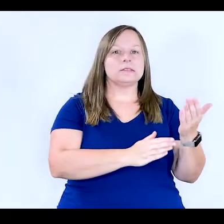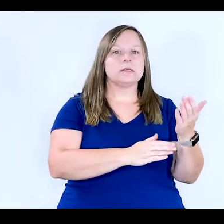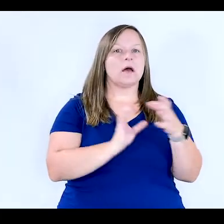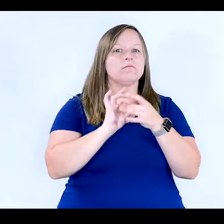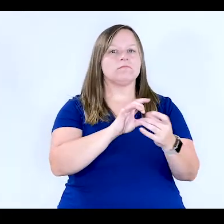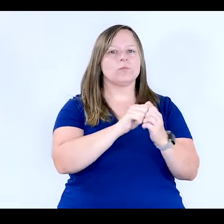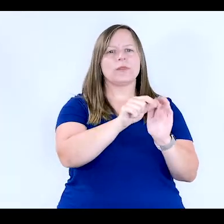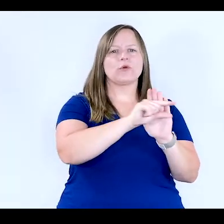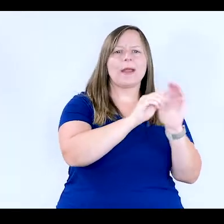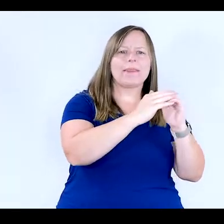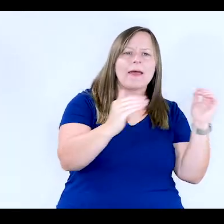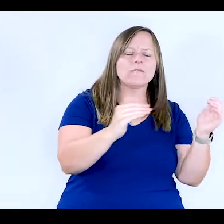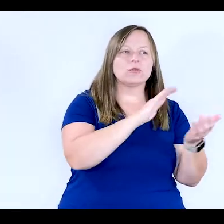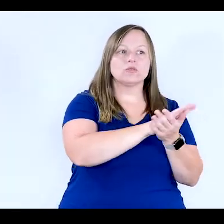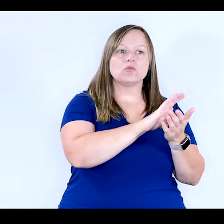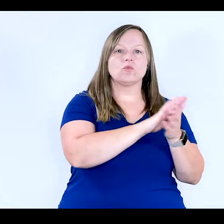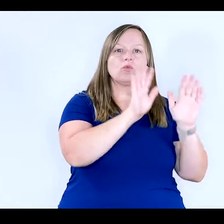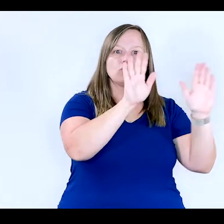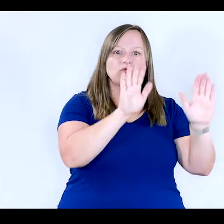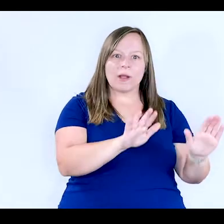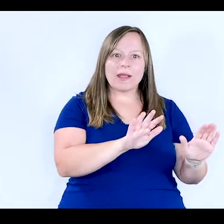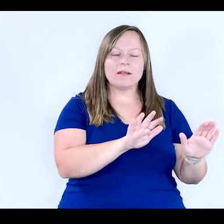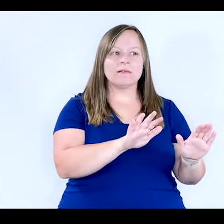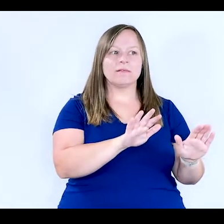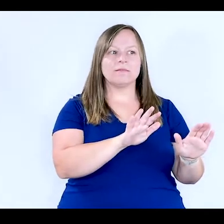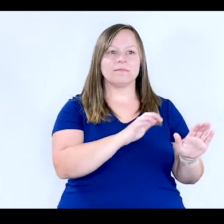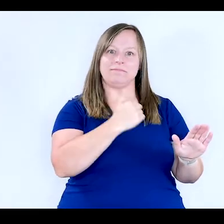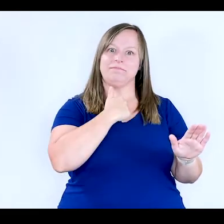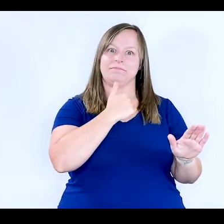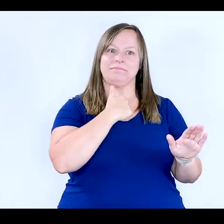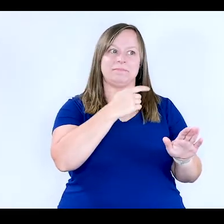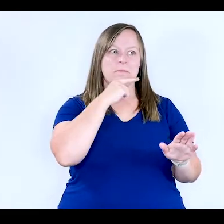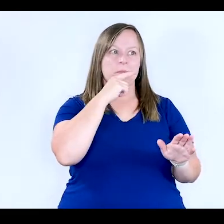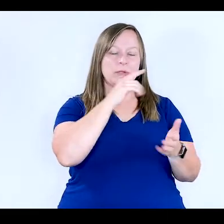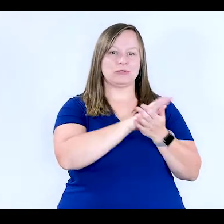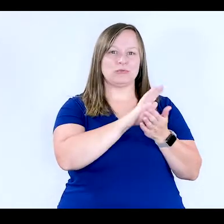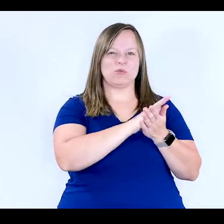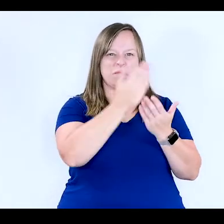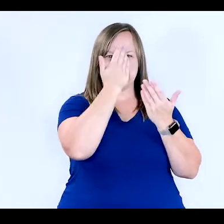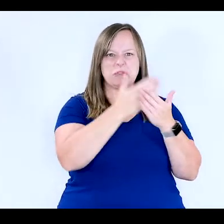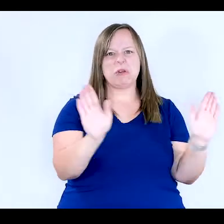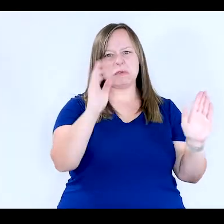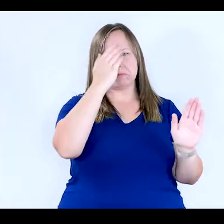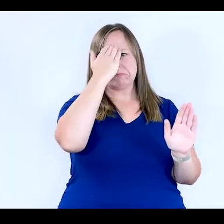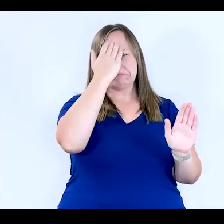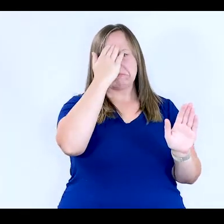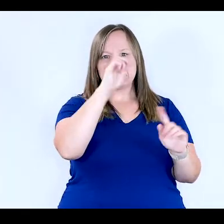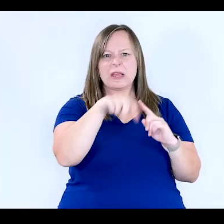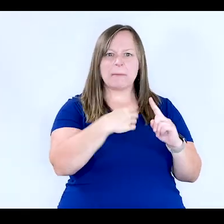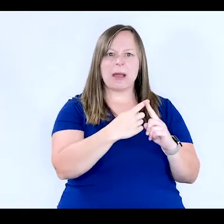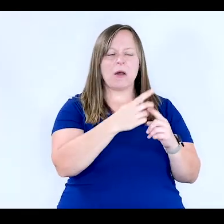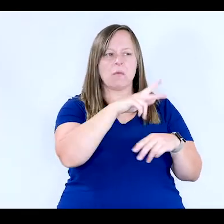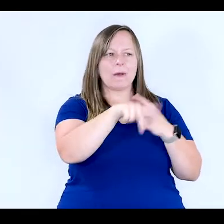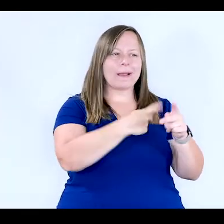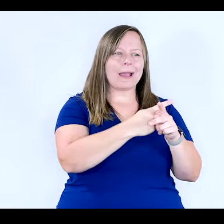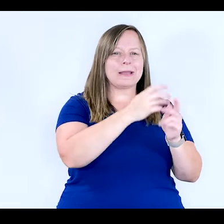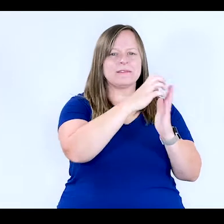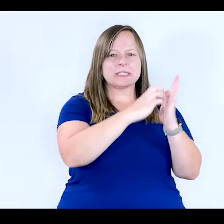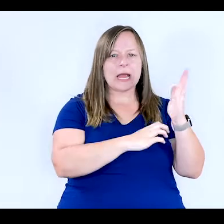correspond to a grade level in school which is great because as having gone through public school you have a general knowledge about what types of texts that